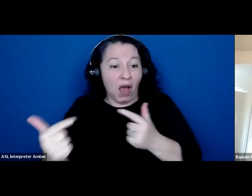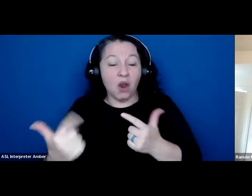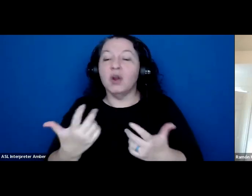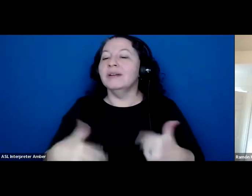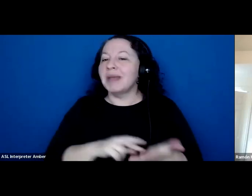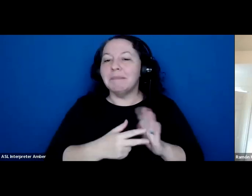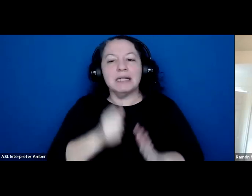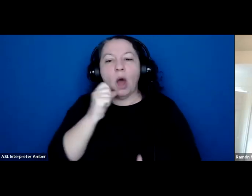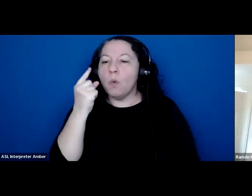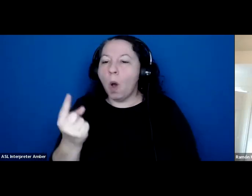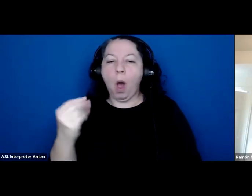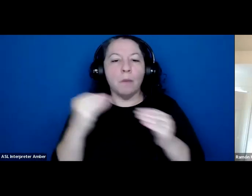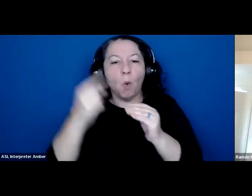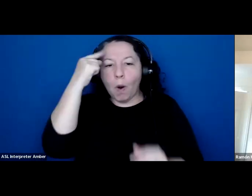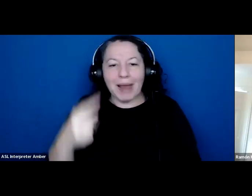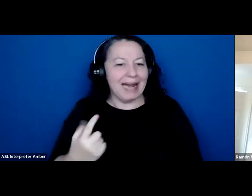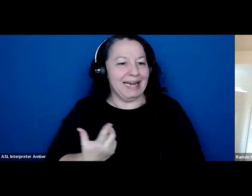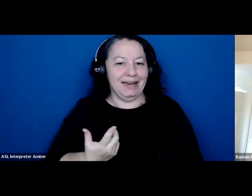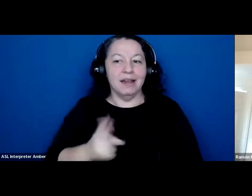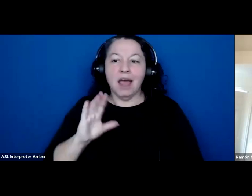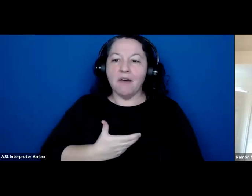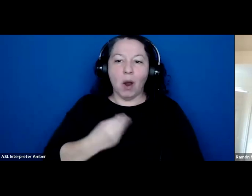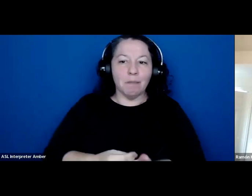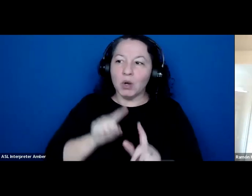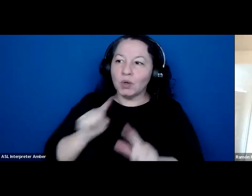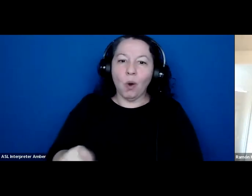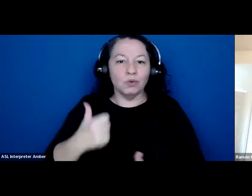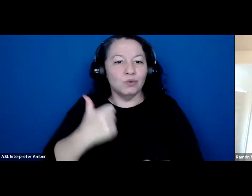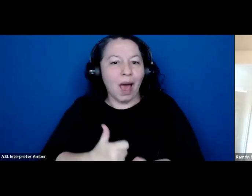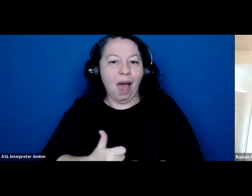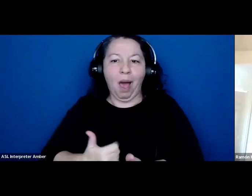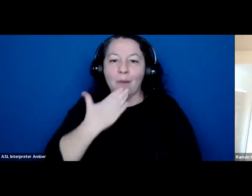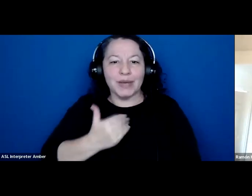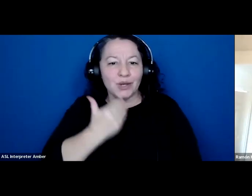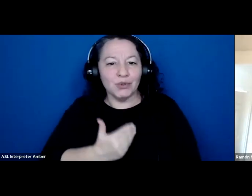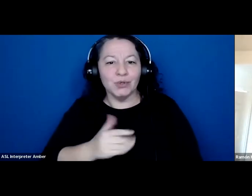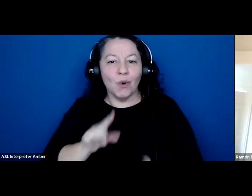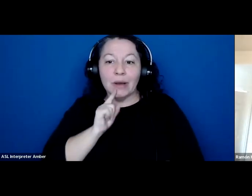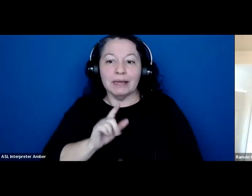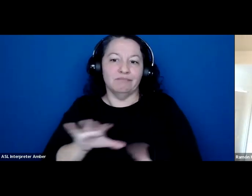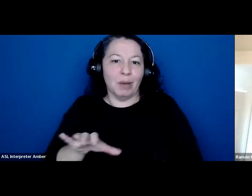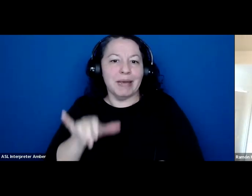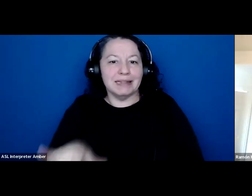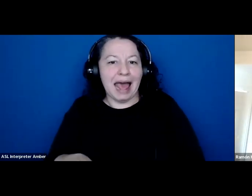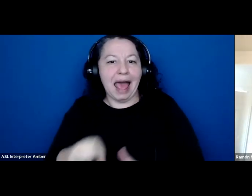more of our money to aid Israel and genocide and to line the pockets of weapons manufacturers and profiteers.